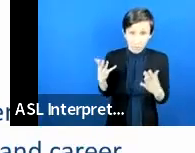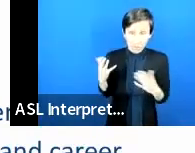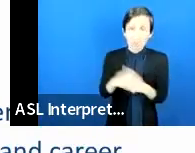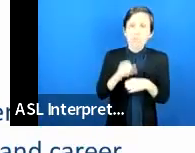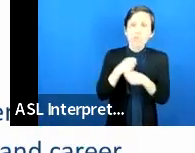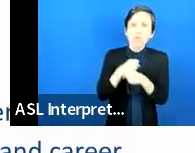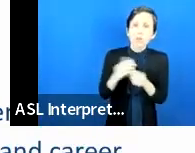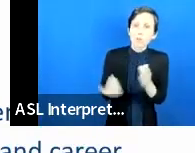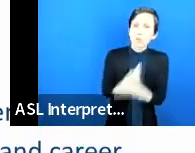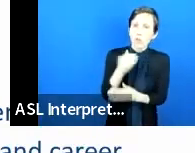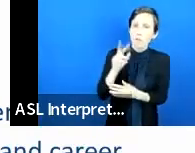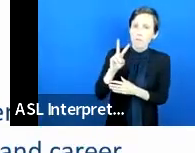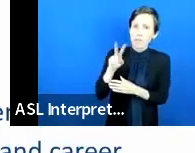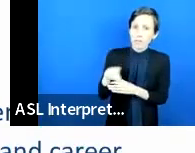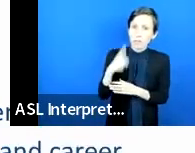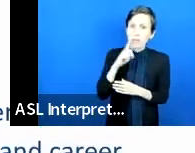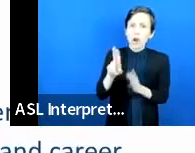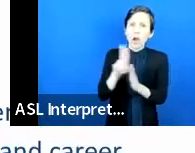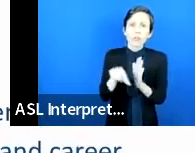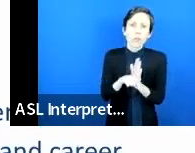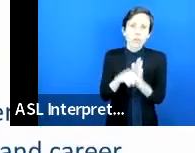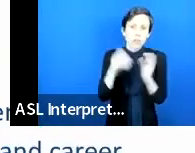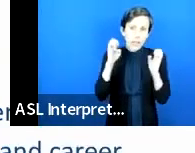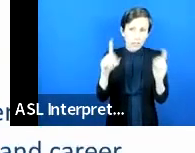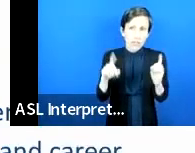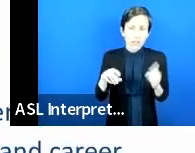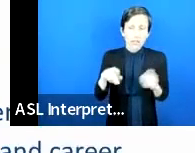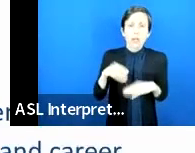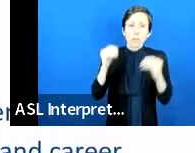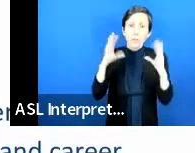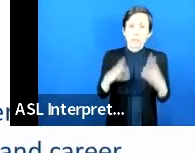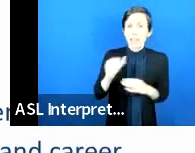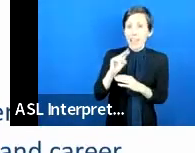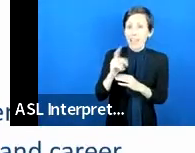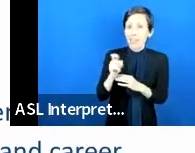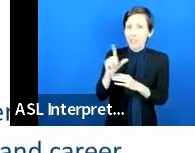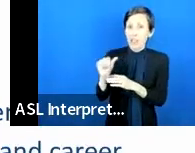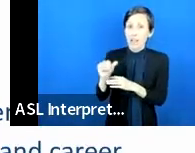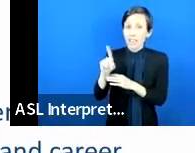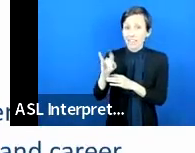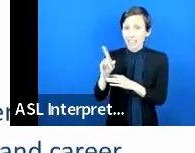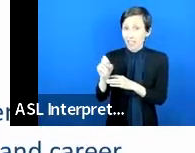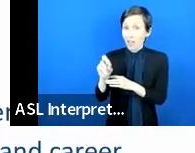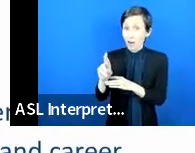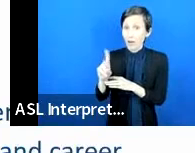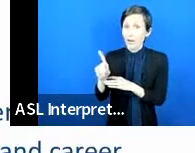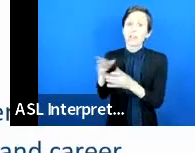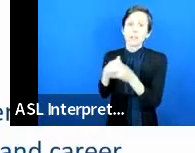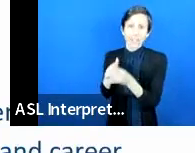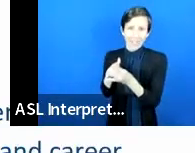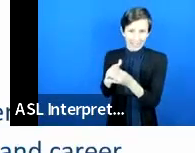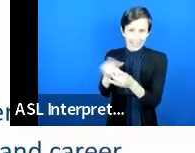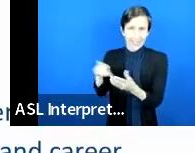of a new vice provost for undergraduate education professor Angela Dillard, who is leading the initiative coordinating and partnering with academic